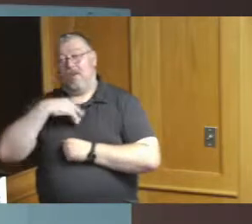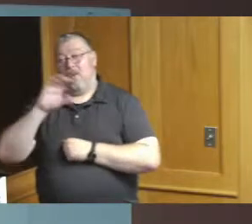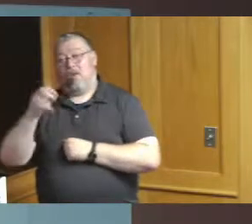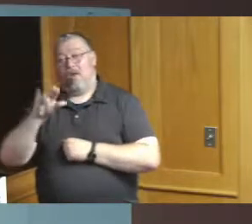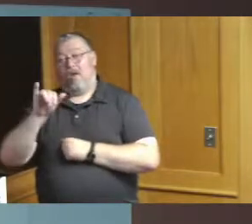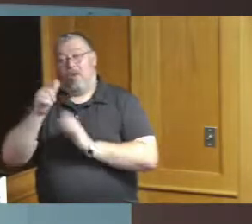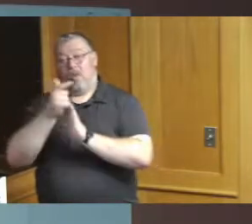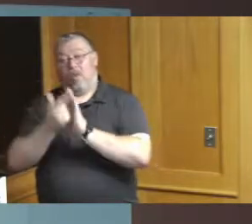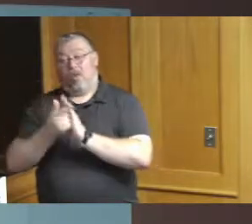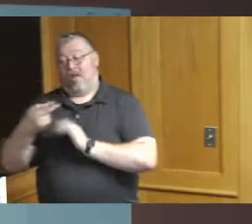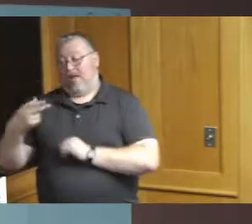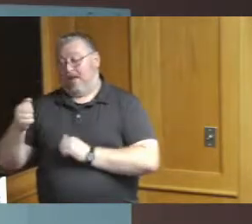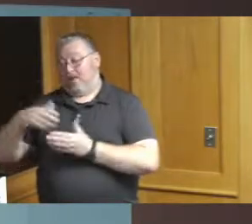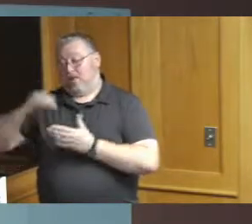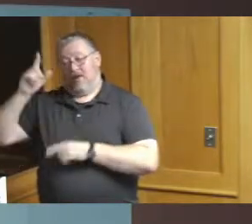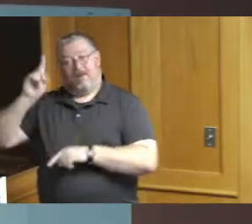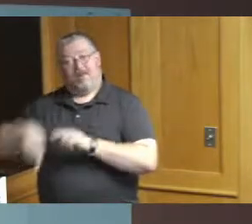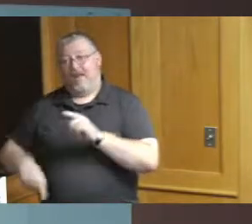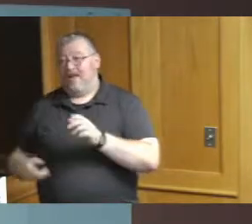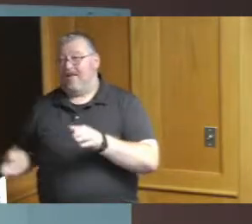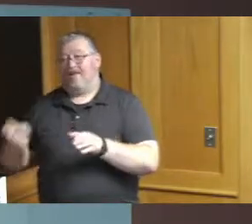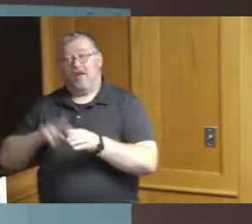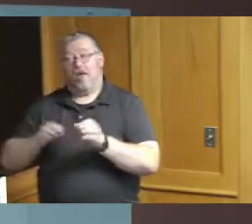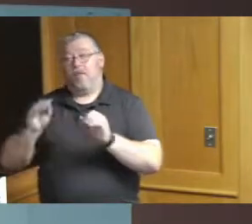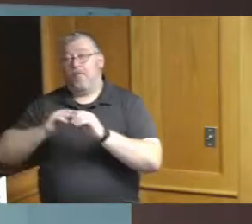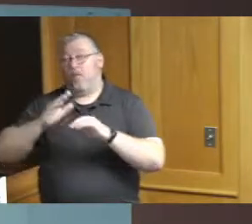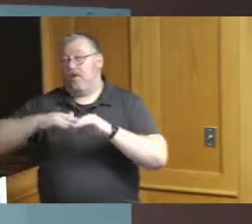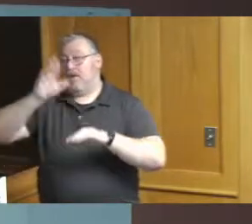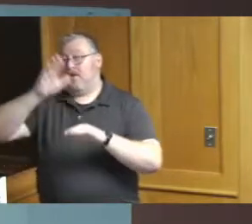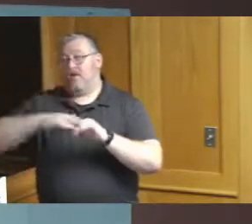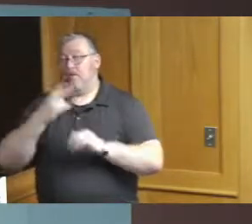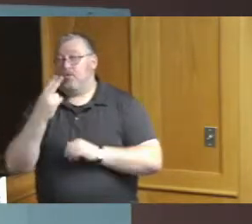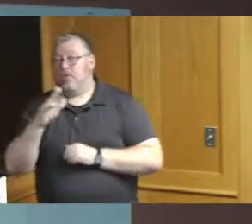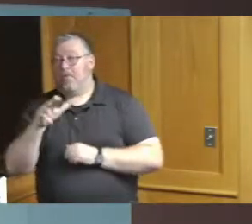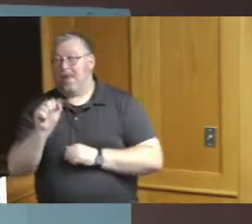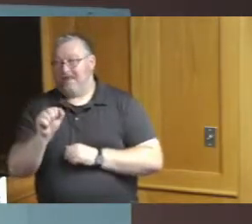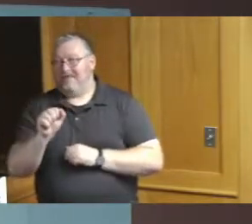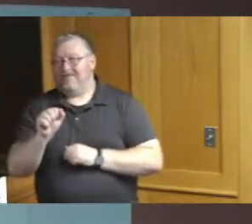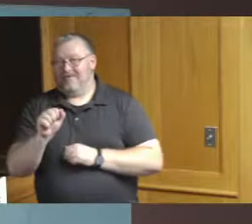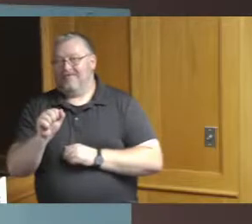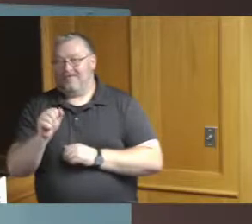school student can't take more than two buses to school I'll talk a little bit about that later on